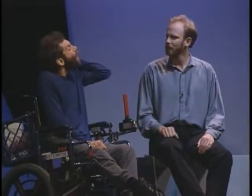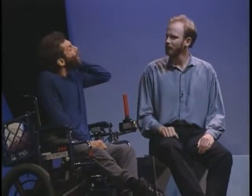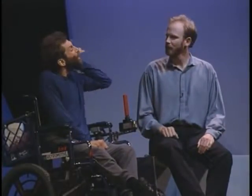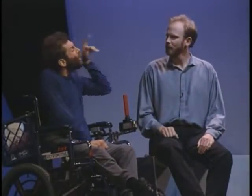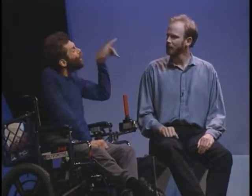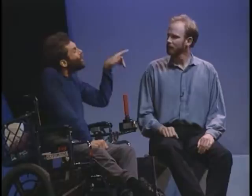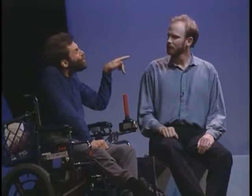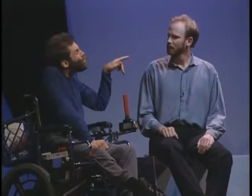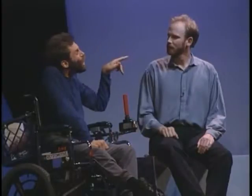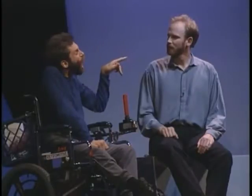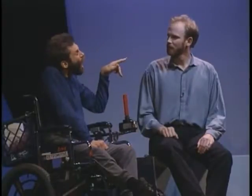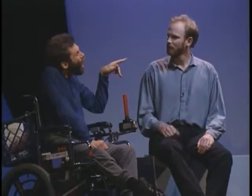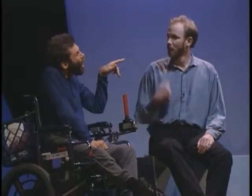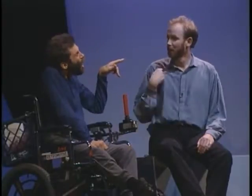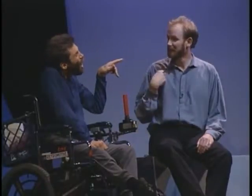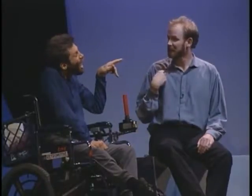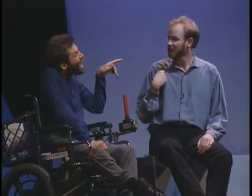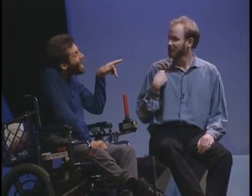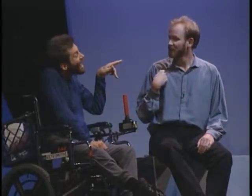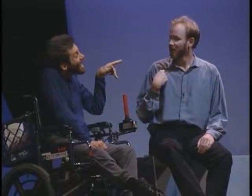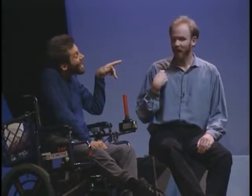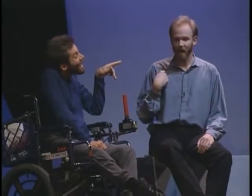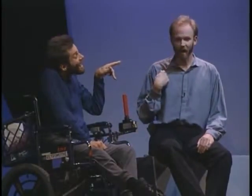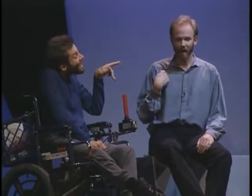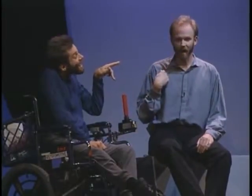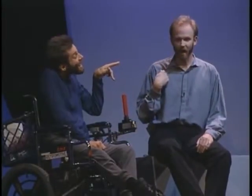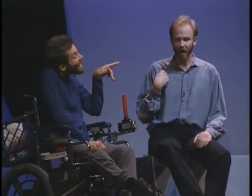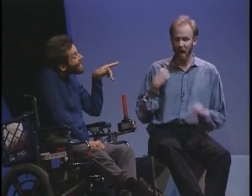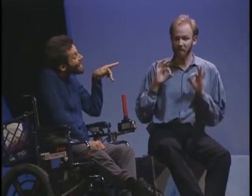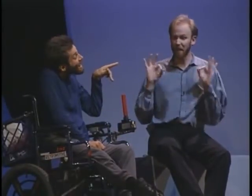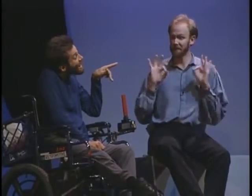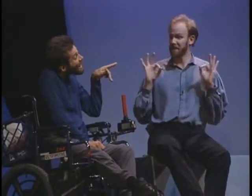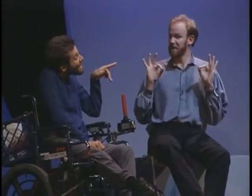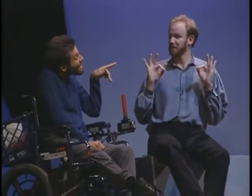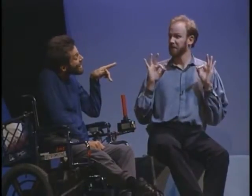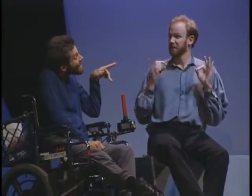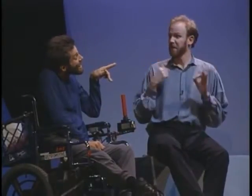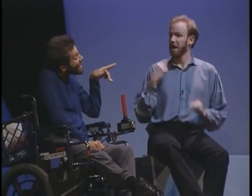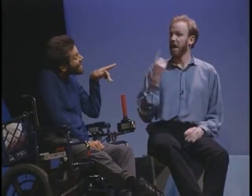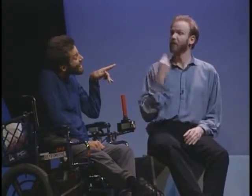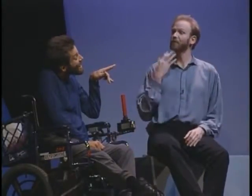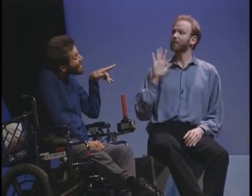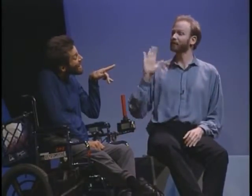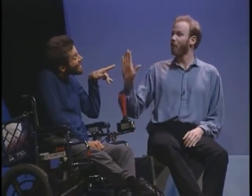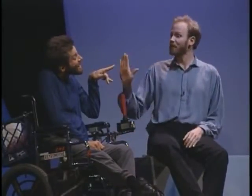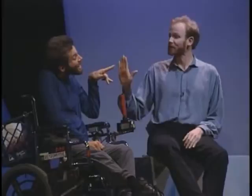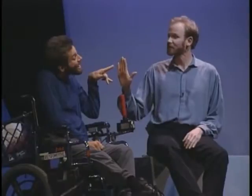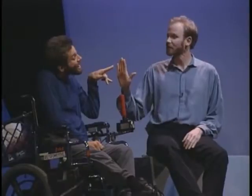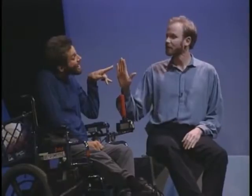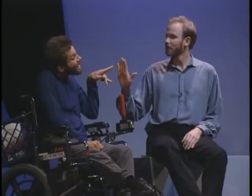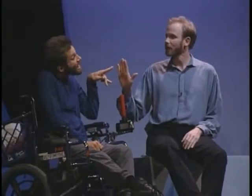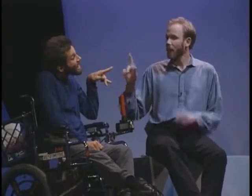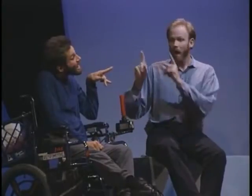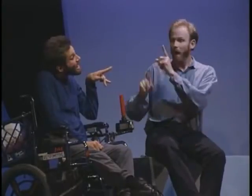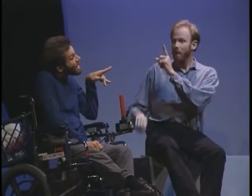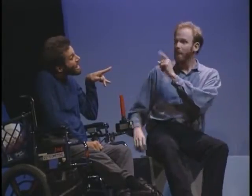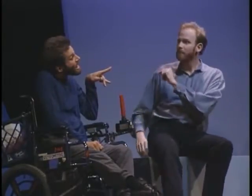mm-hmm I'm not even here I'm only your voice